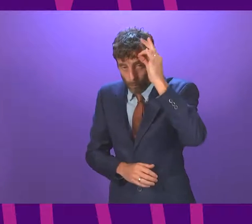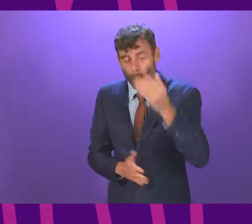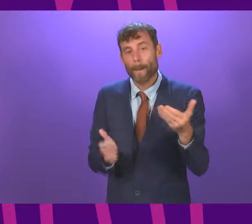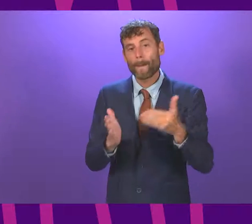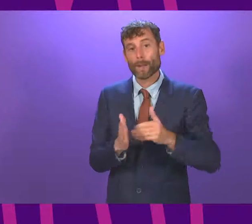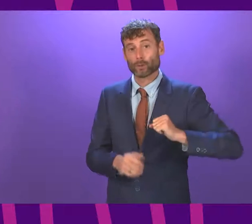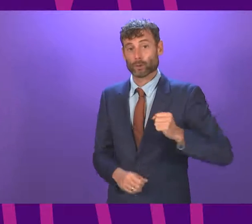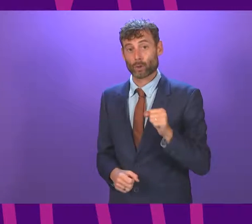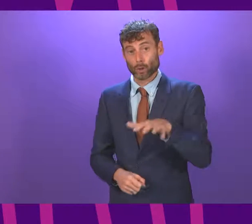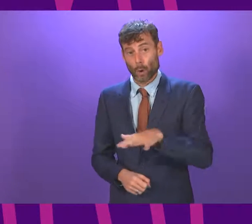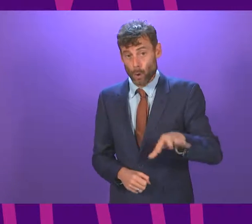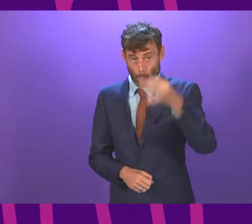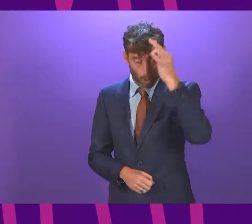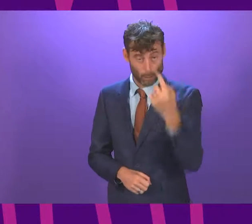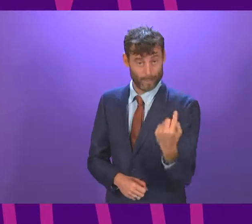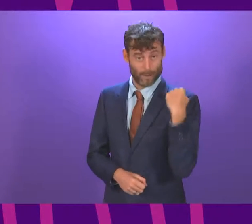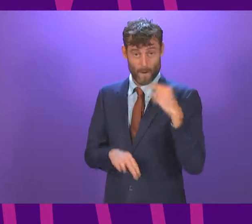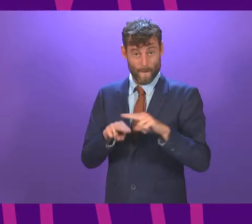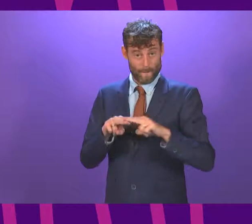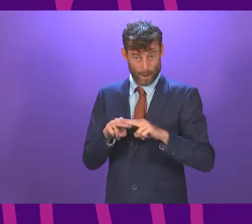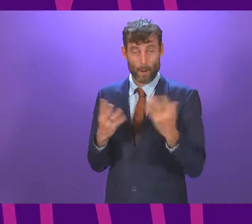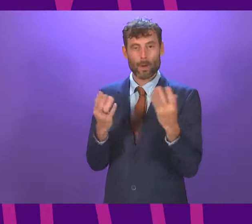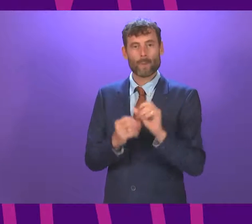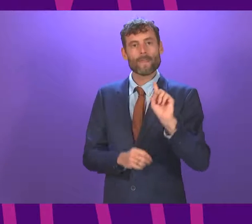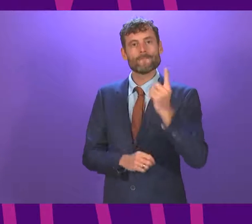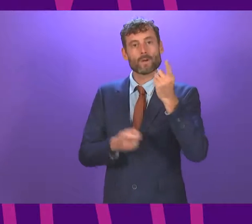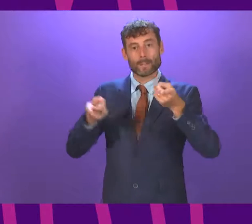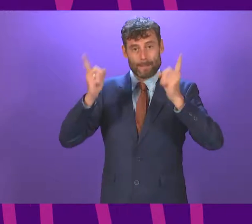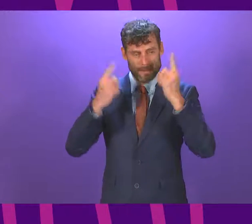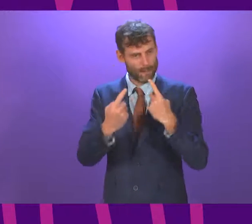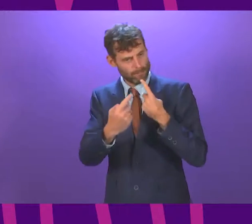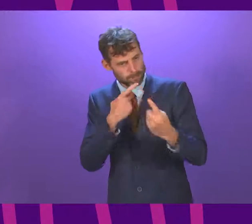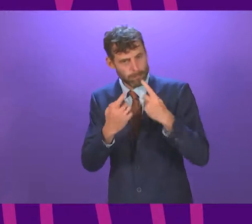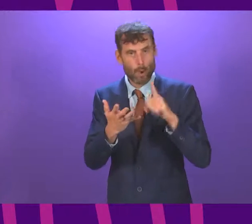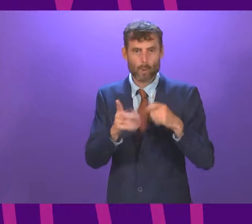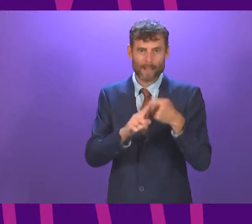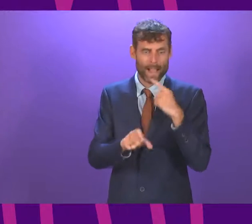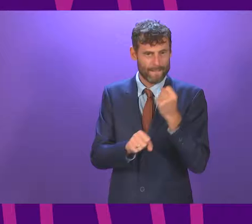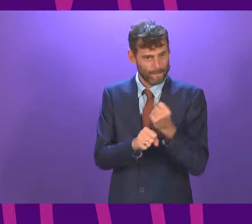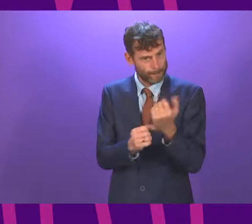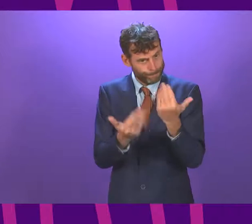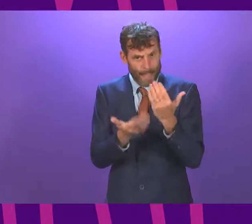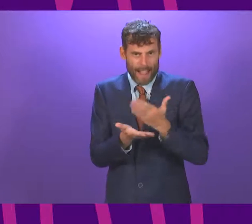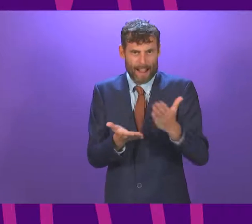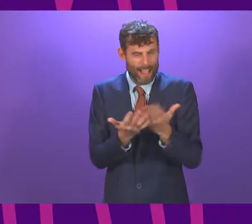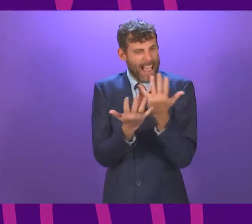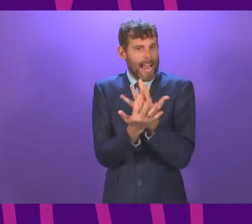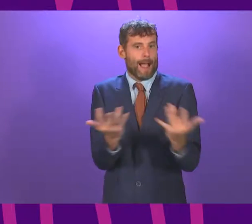Last Friday, the First Minister and I met with the UK Government, from which we are seeking those answers in order to ensure that we can provide